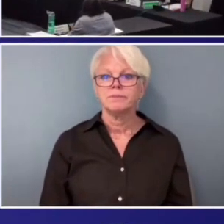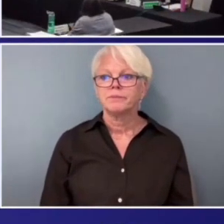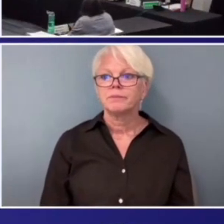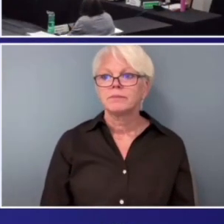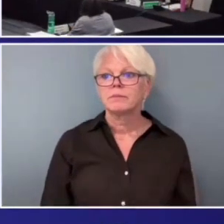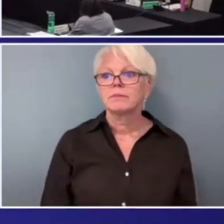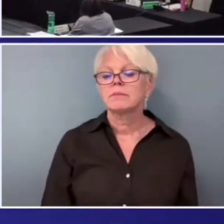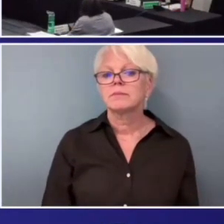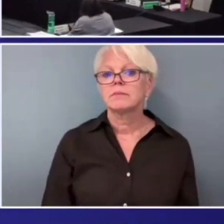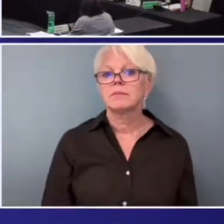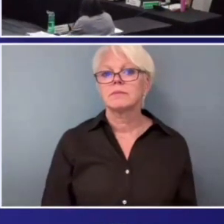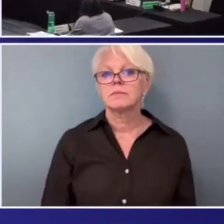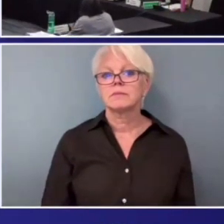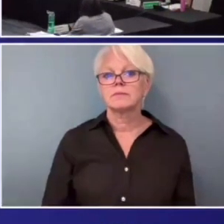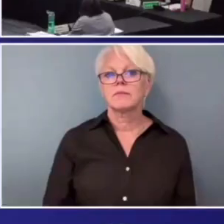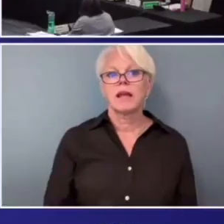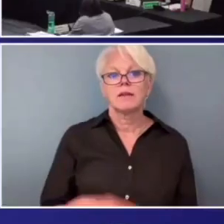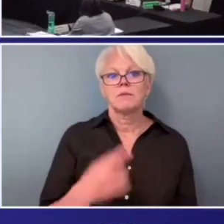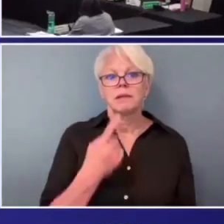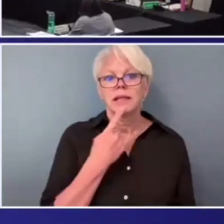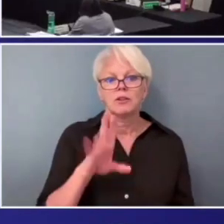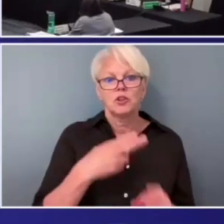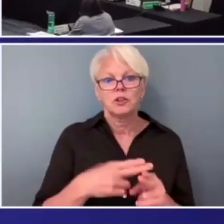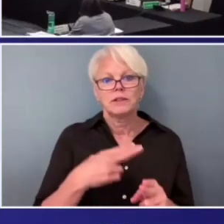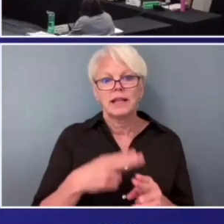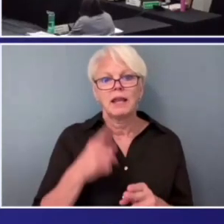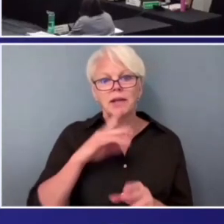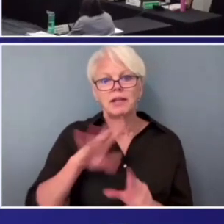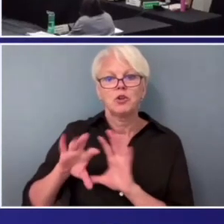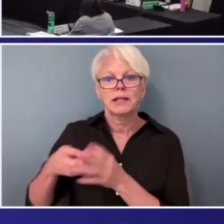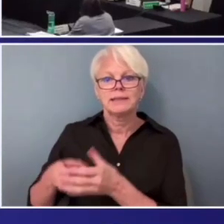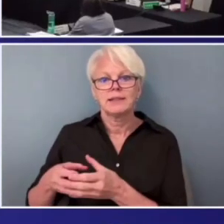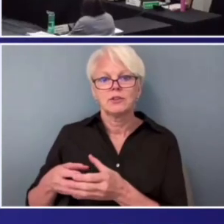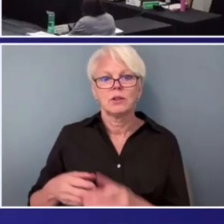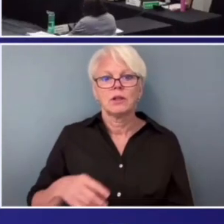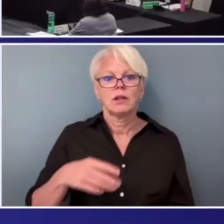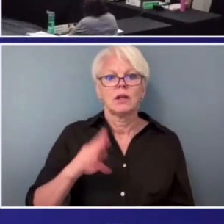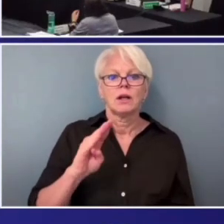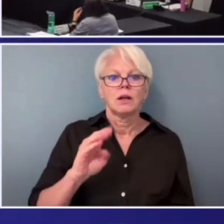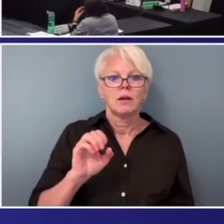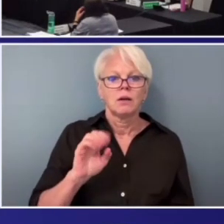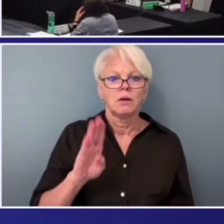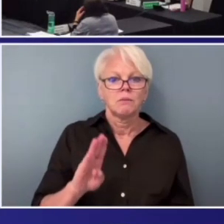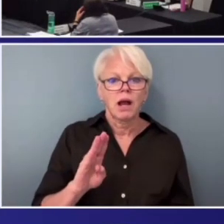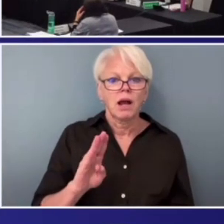And if you could just announce your name and your constituency. Bob Carey, military veteran,